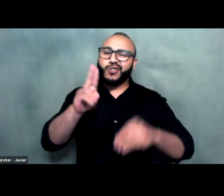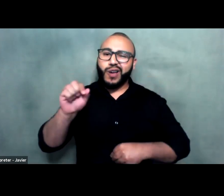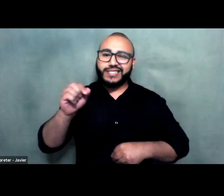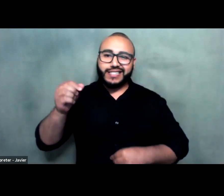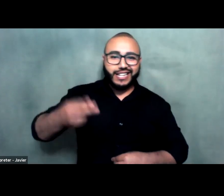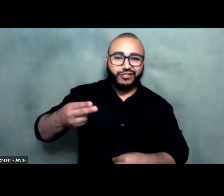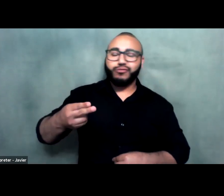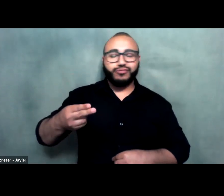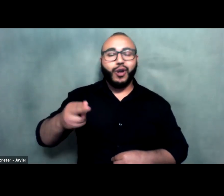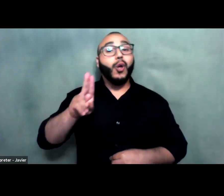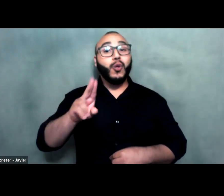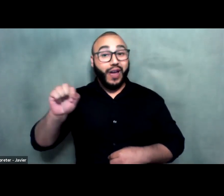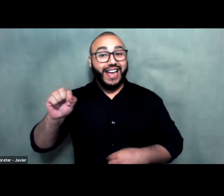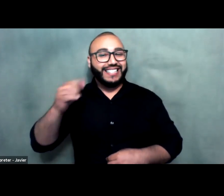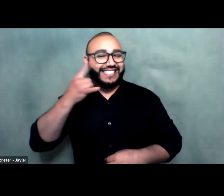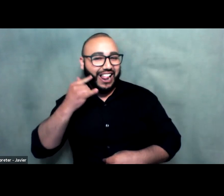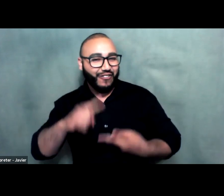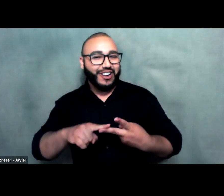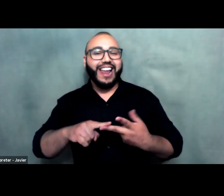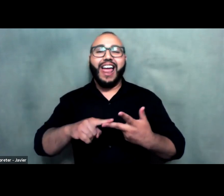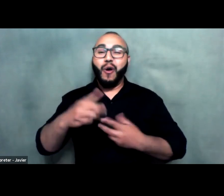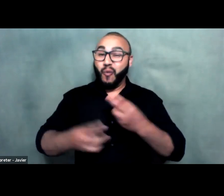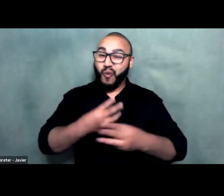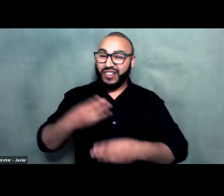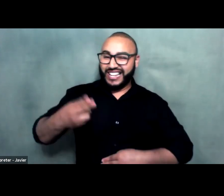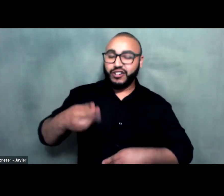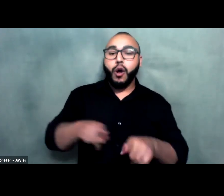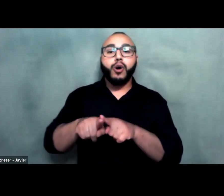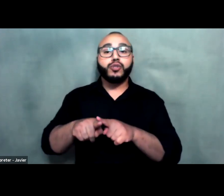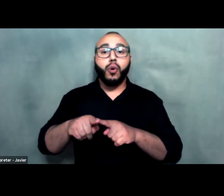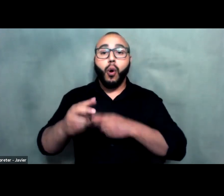sorry, us, California and world history, as well as global issues in the history of the